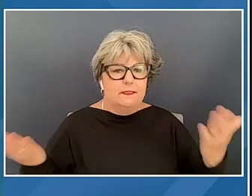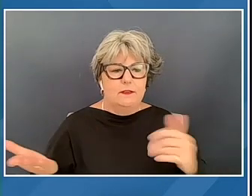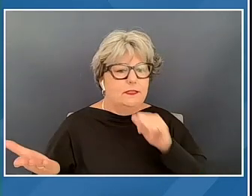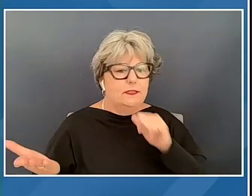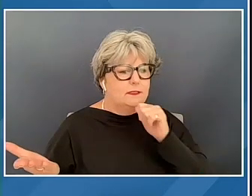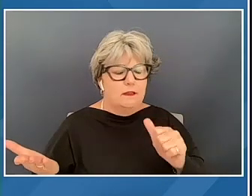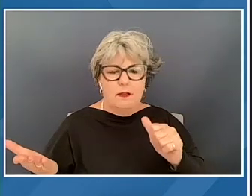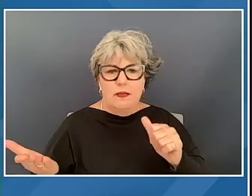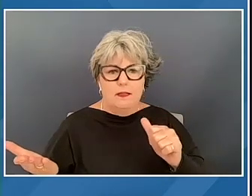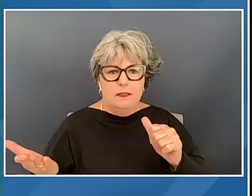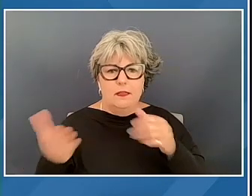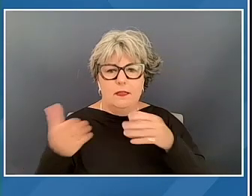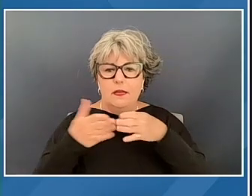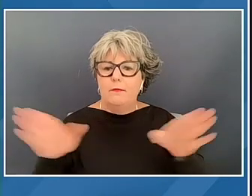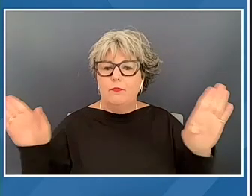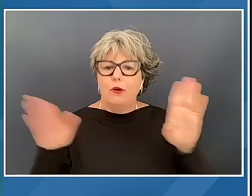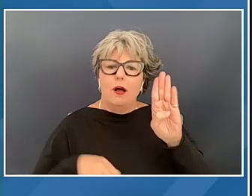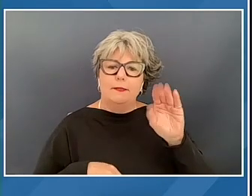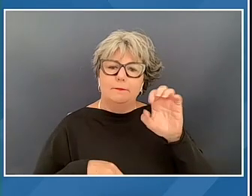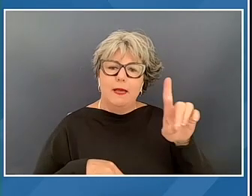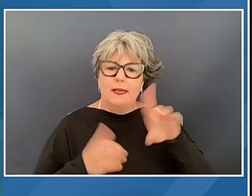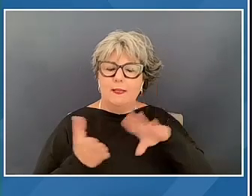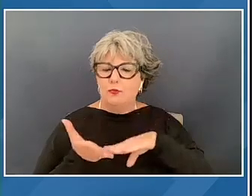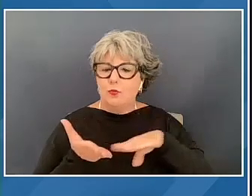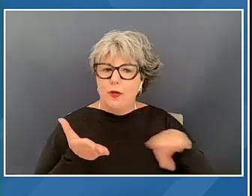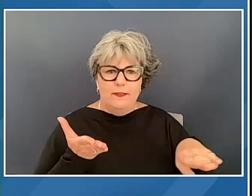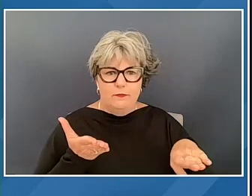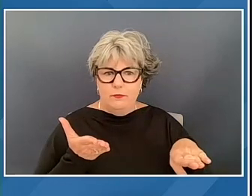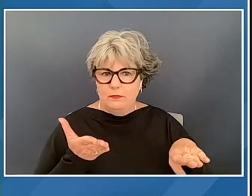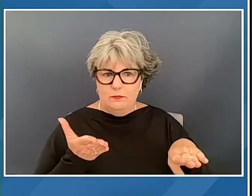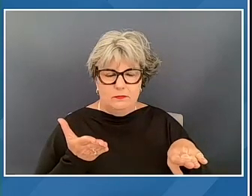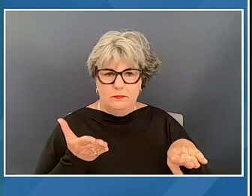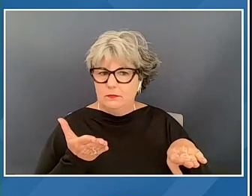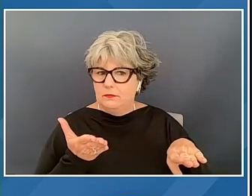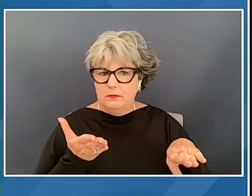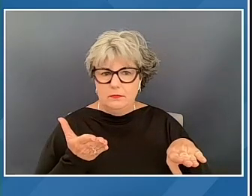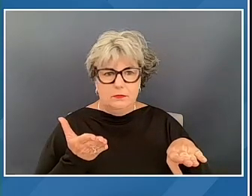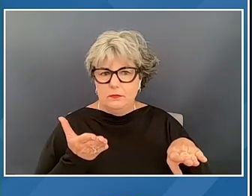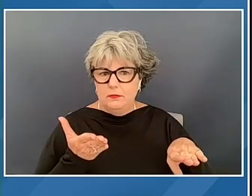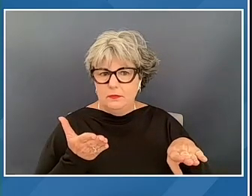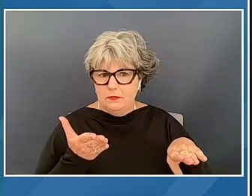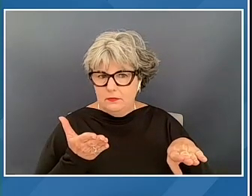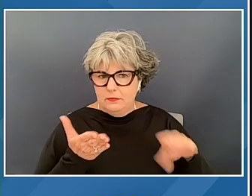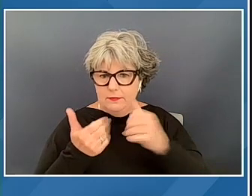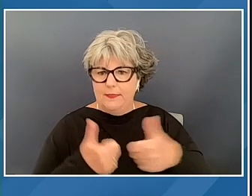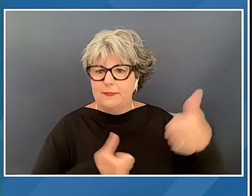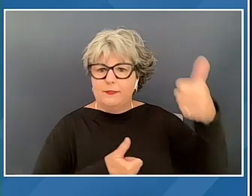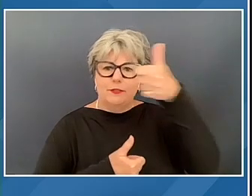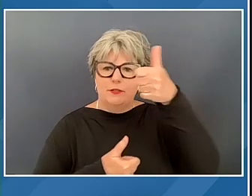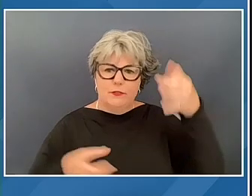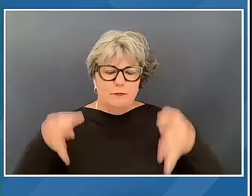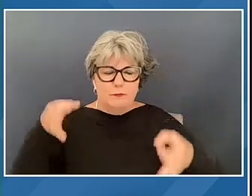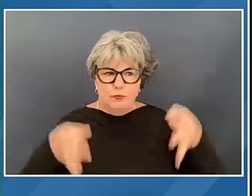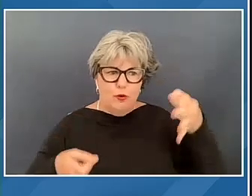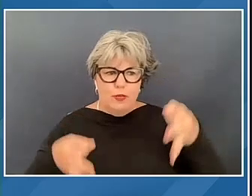based waiver that- what the Supreme Court, you know, turned down under the HEROES n